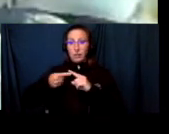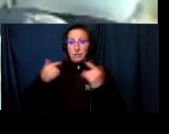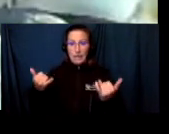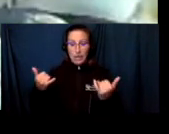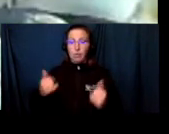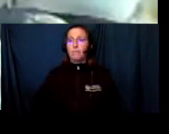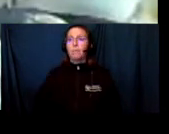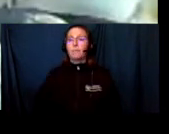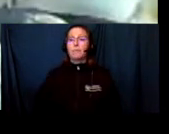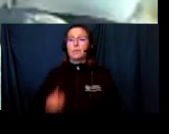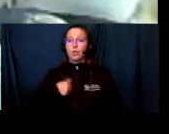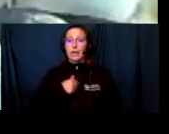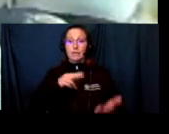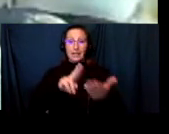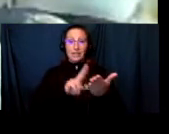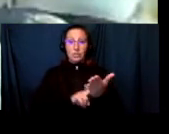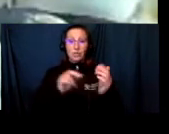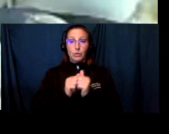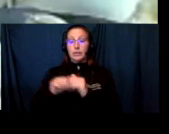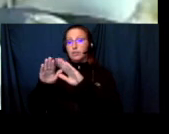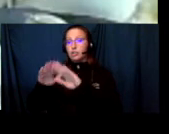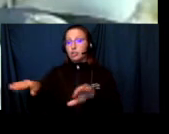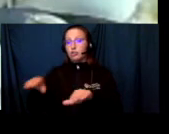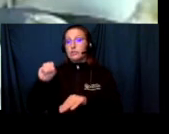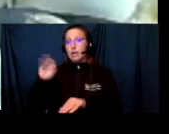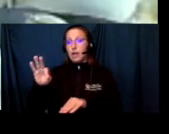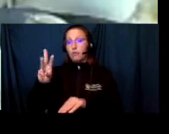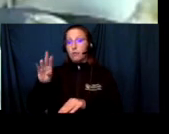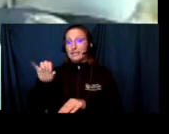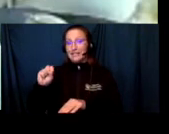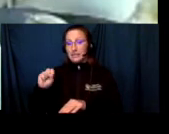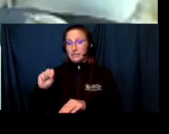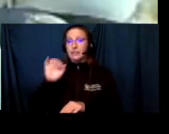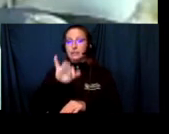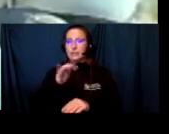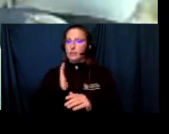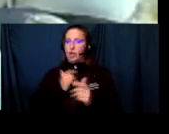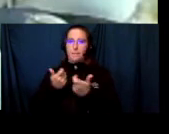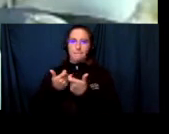contract with Children's of Wisconsin. They are by far our largest diagnostic center in